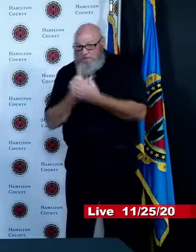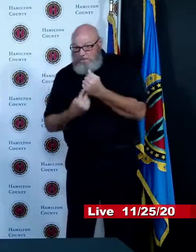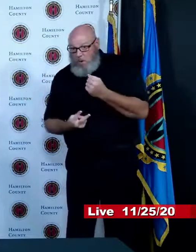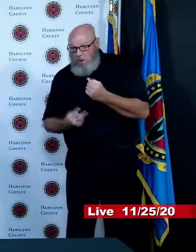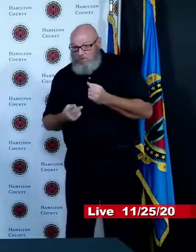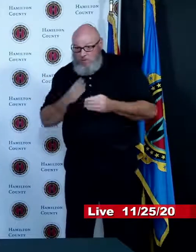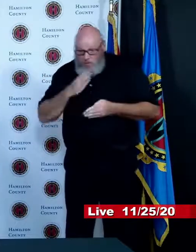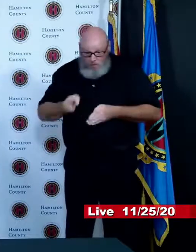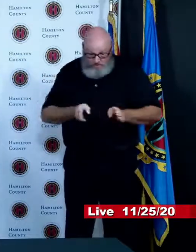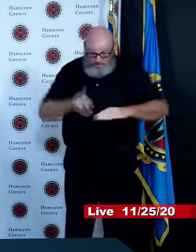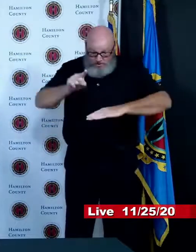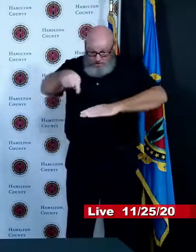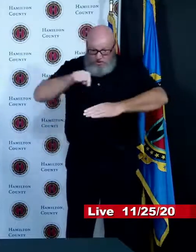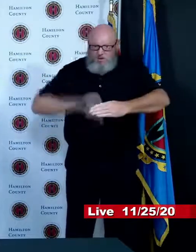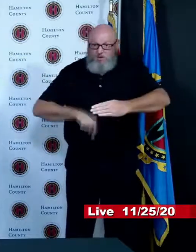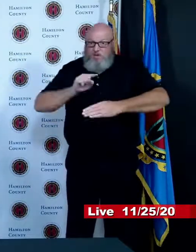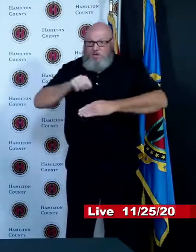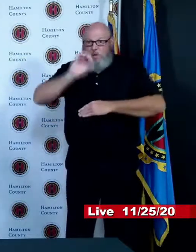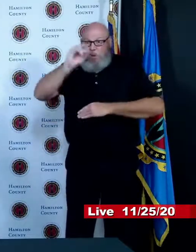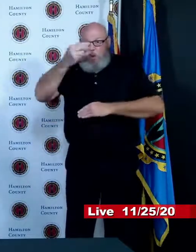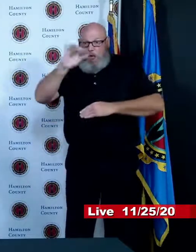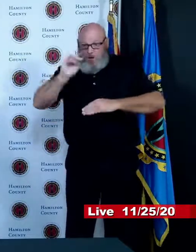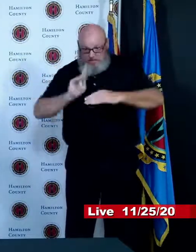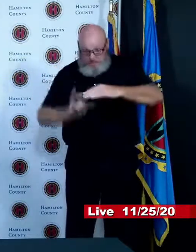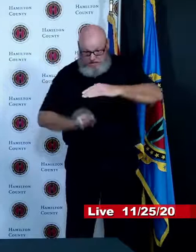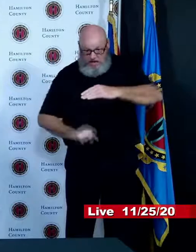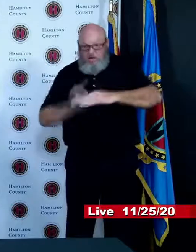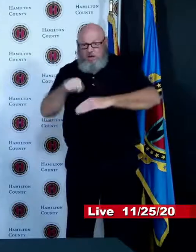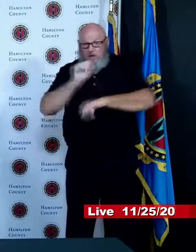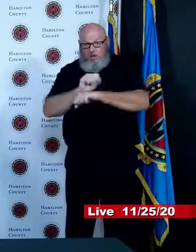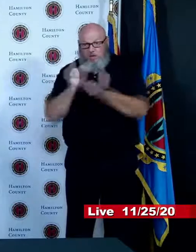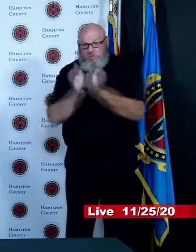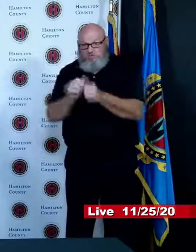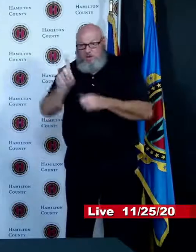Kentucky end up filling up so our hospital system when you look at the slide that I share it's